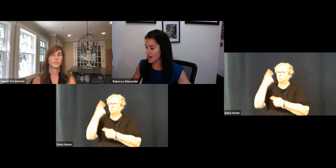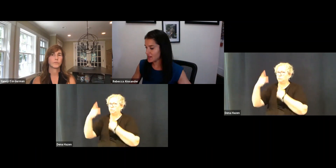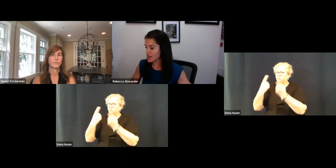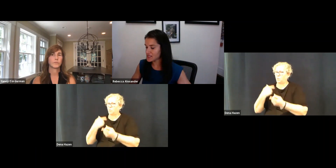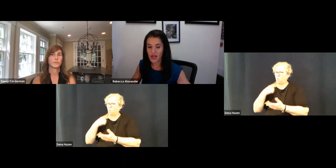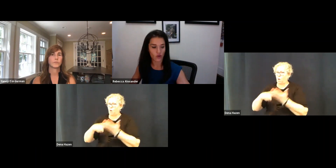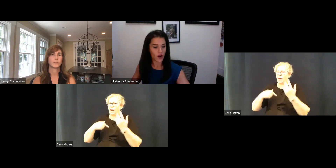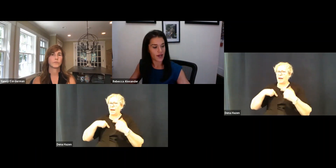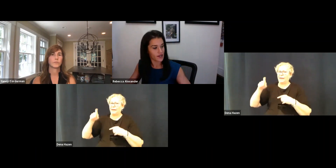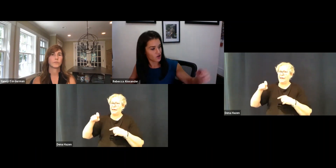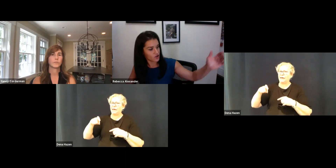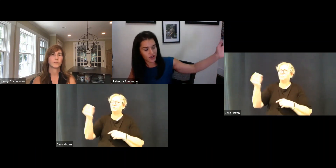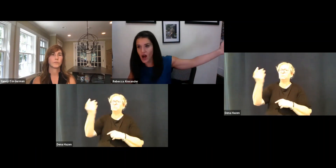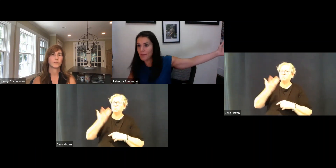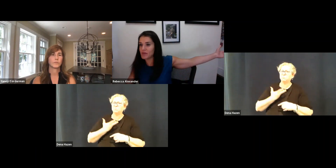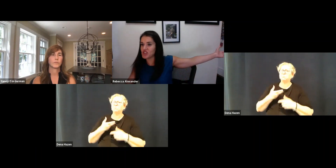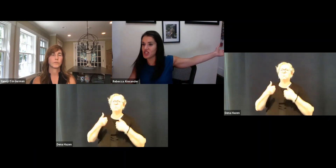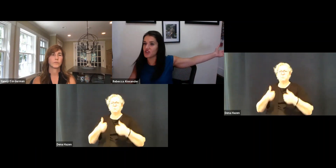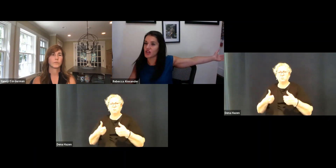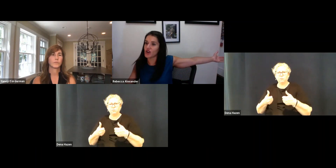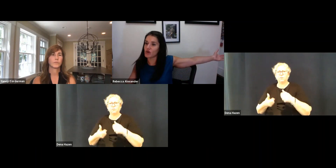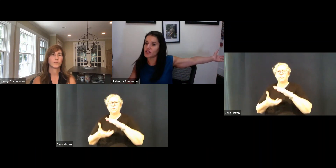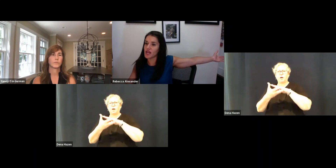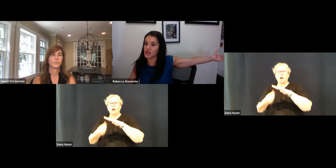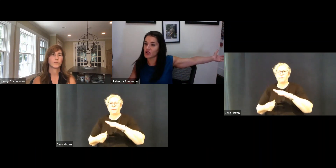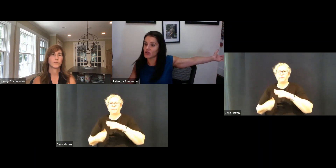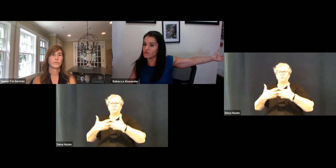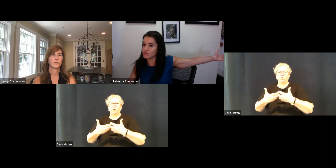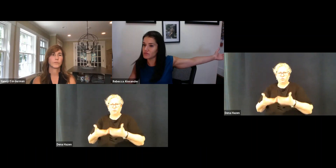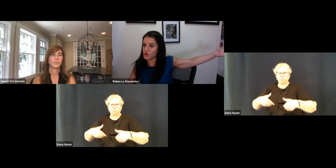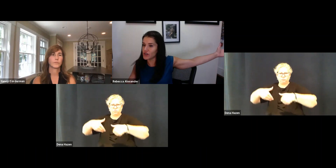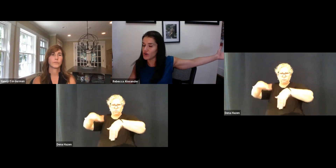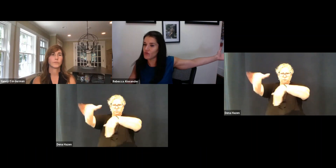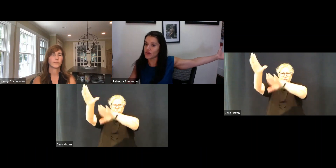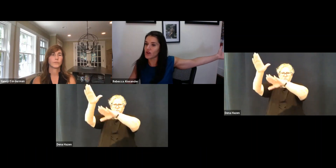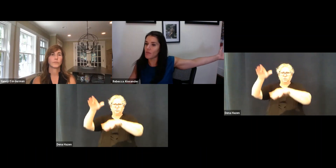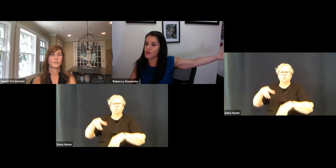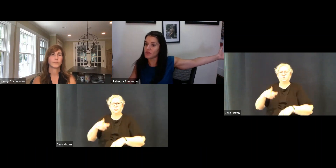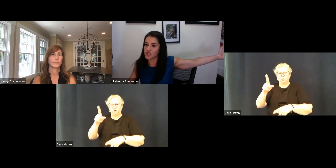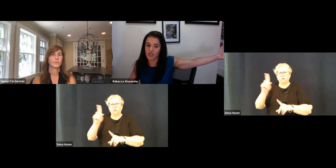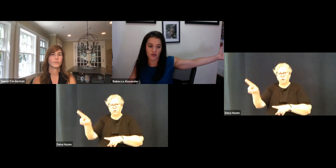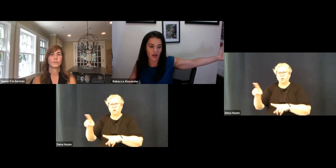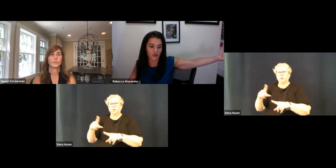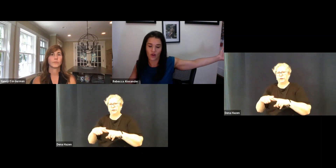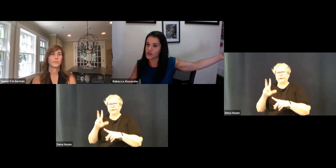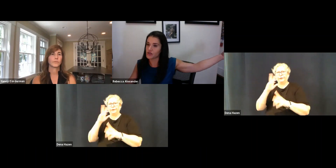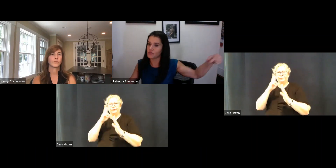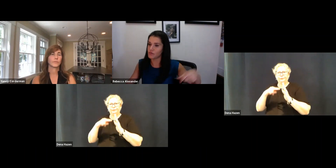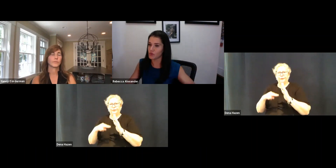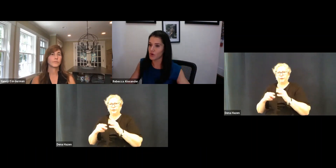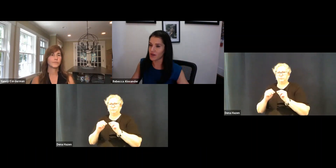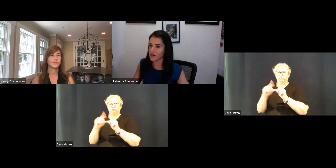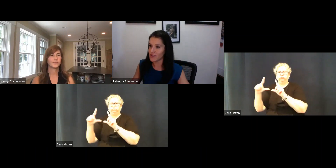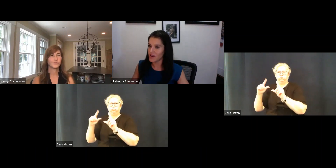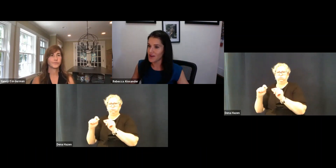And they said, great, here's the copy machine. You can go and take your reader over to the copy machine and enlarge your print.